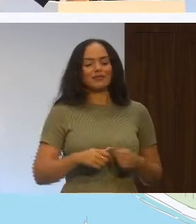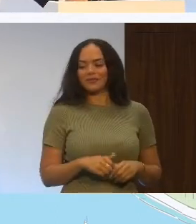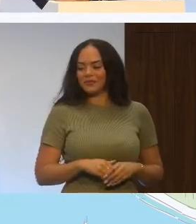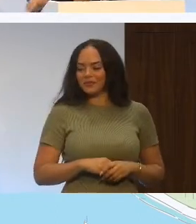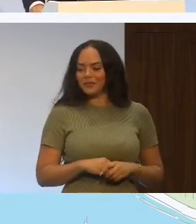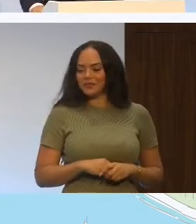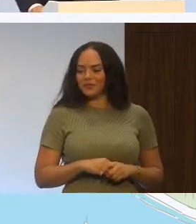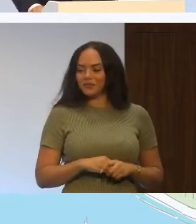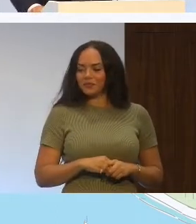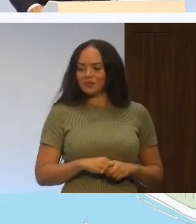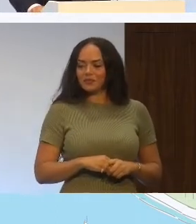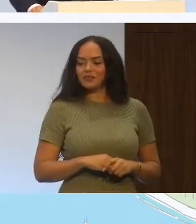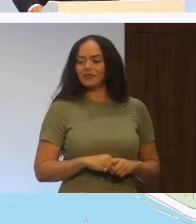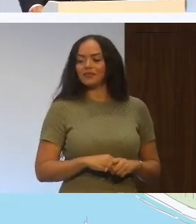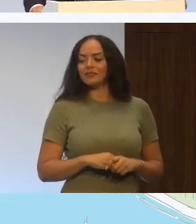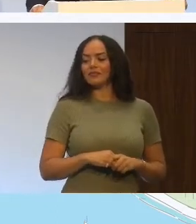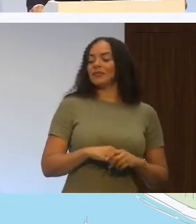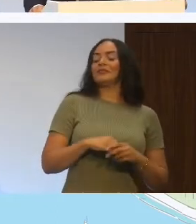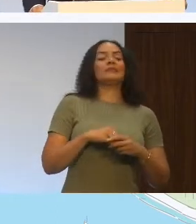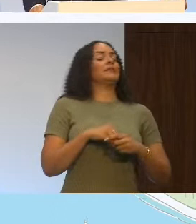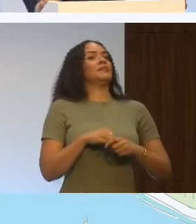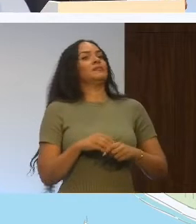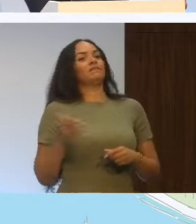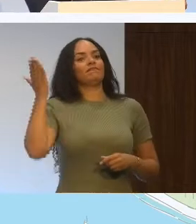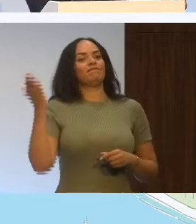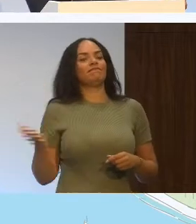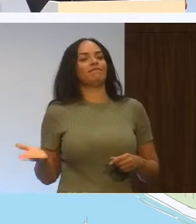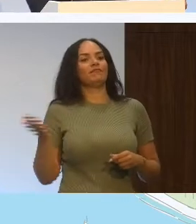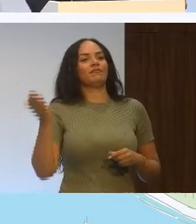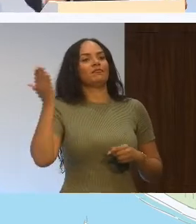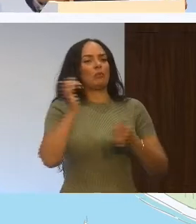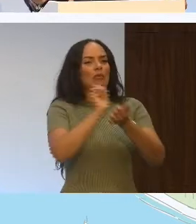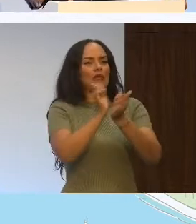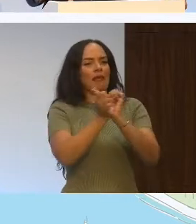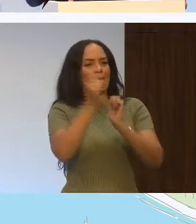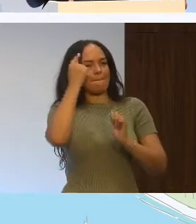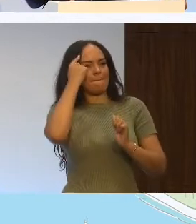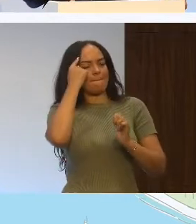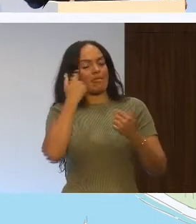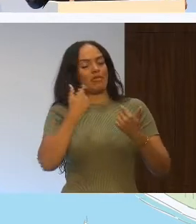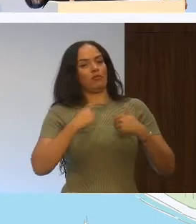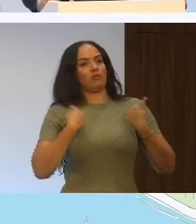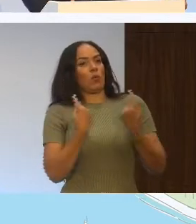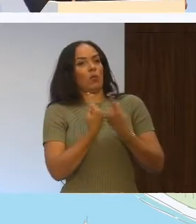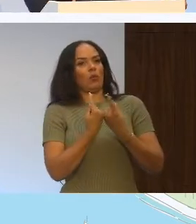perfect. So well, this is the Neurootological exam, essentially. This is the exam that I would perform to a patient with vertigo.